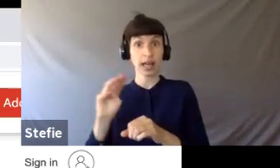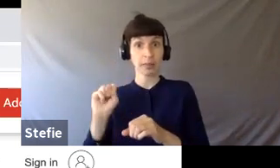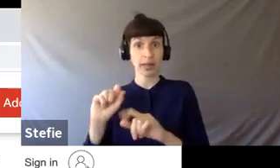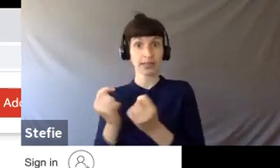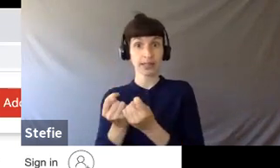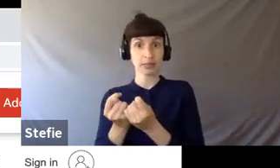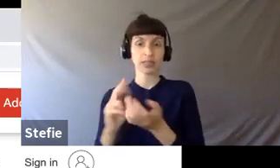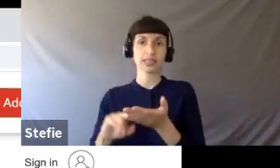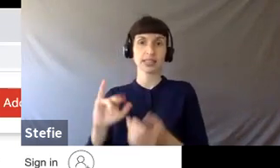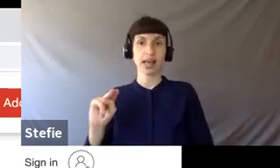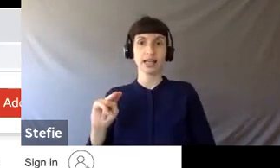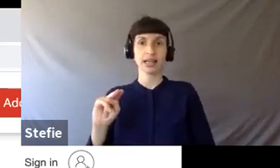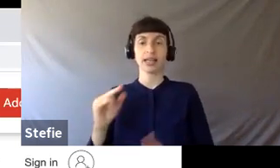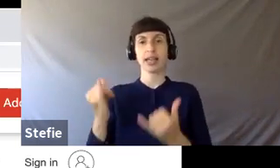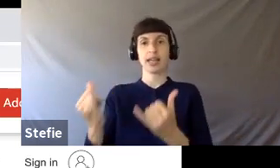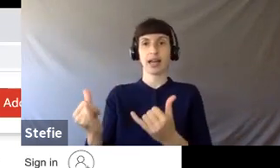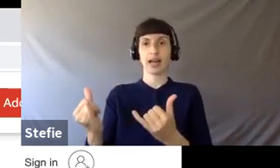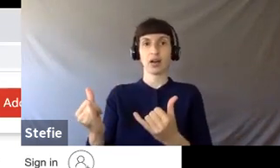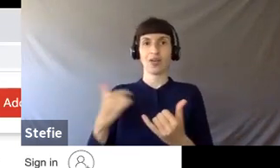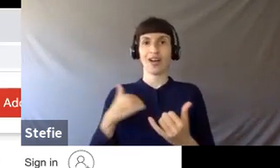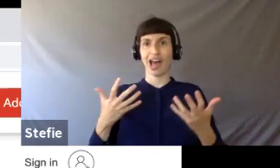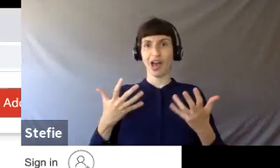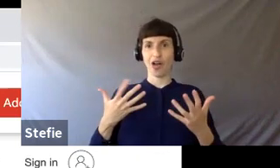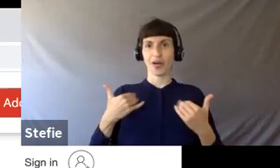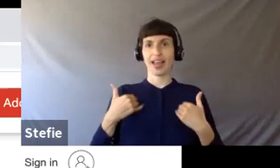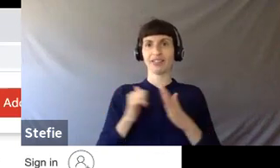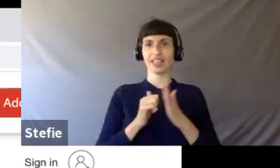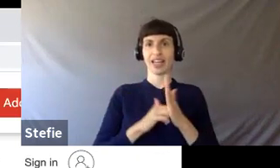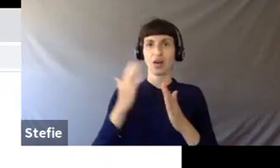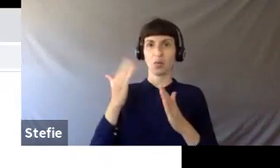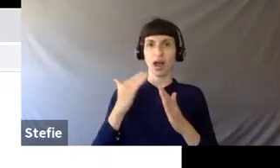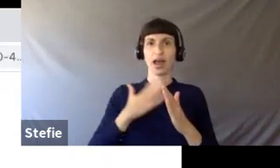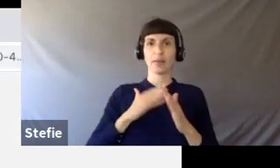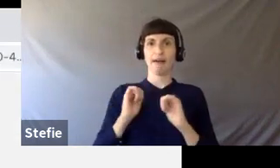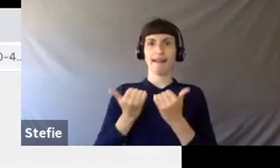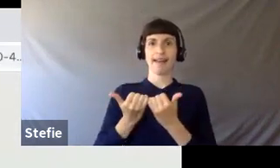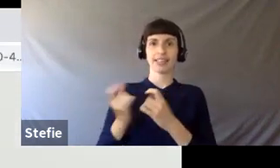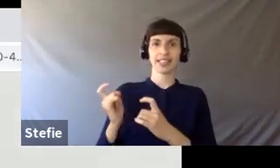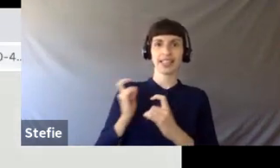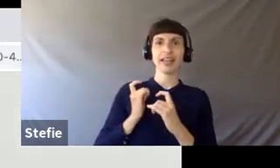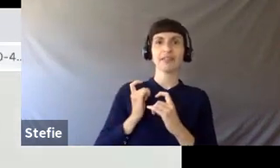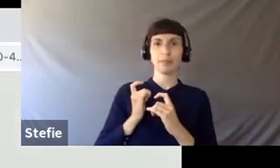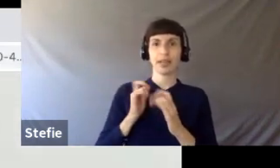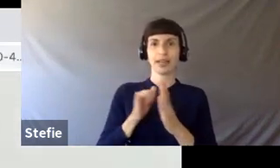That it allows you to sign up for free or if you are using teams